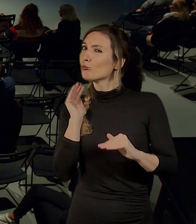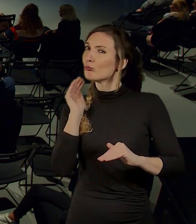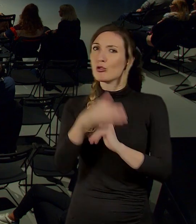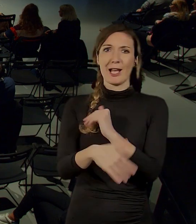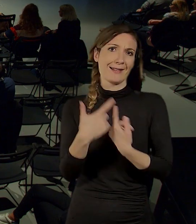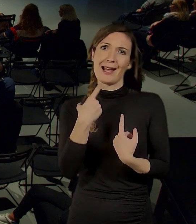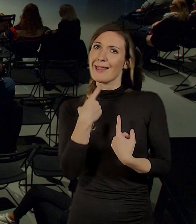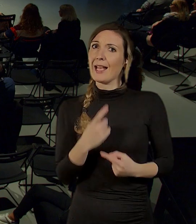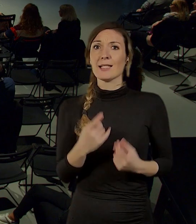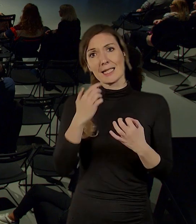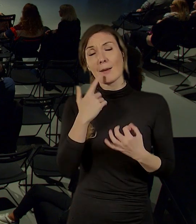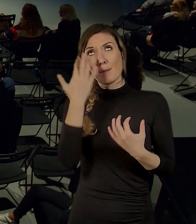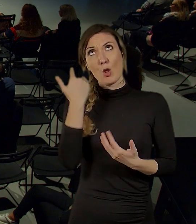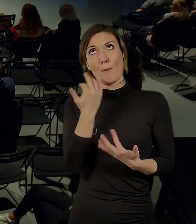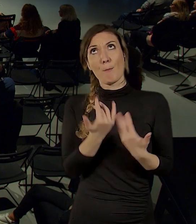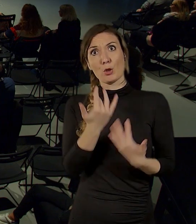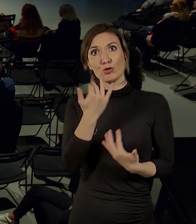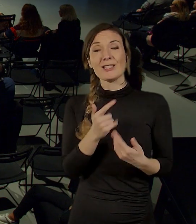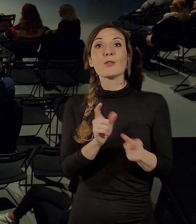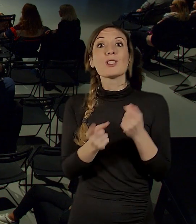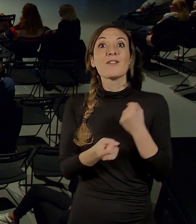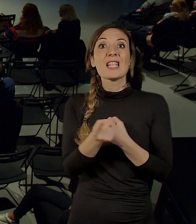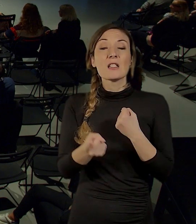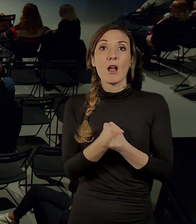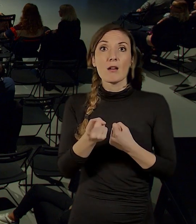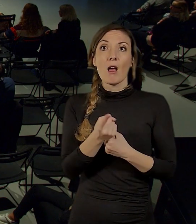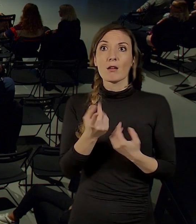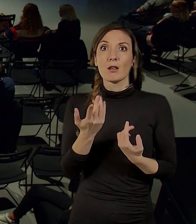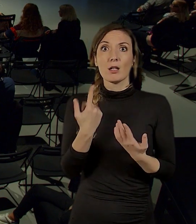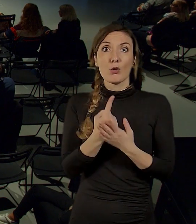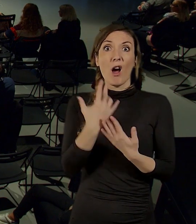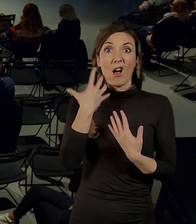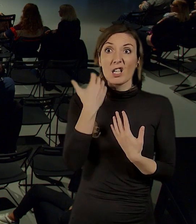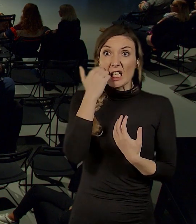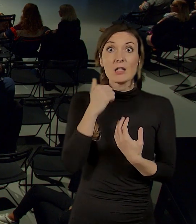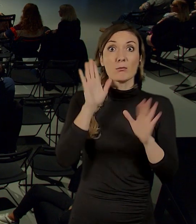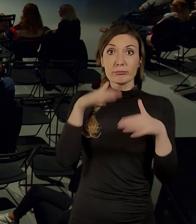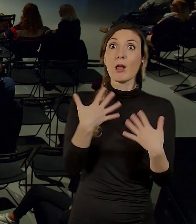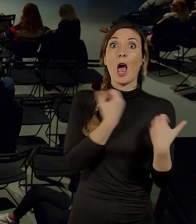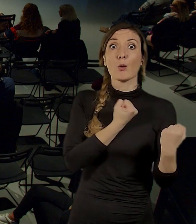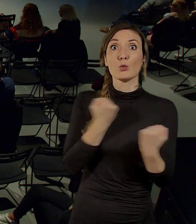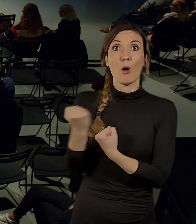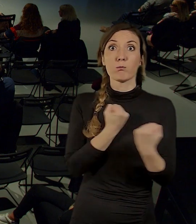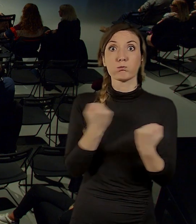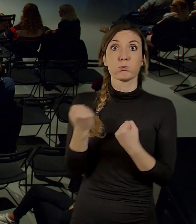So that the places there aren't occupied, so that they are for the life, for the events